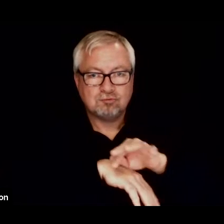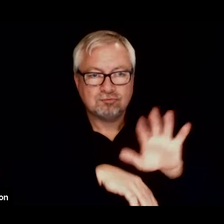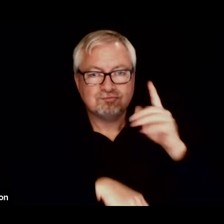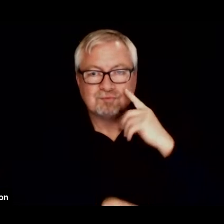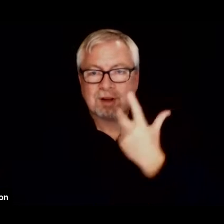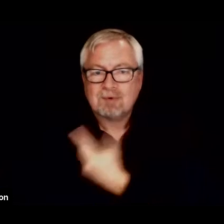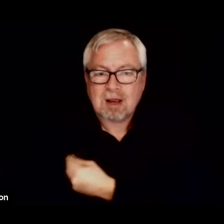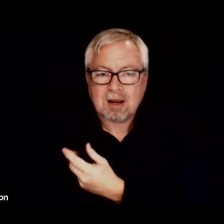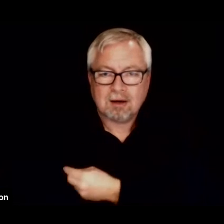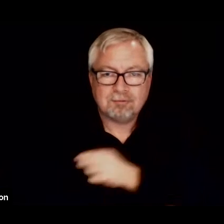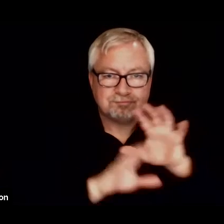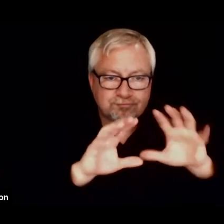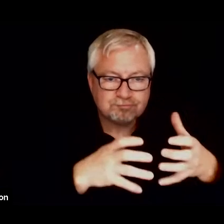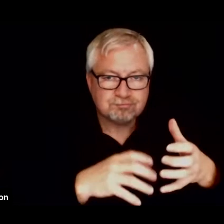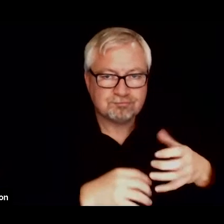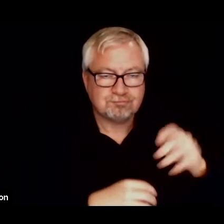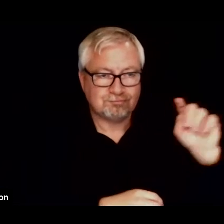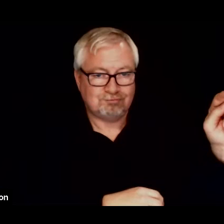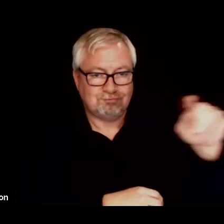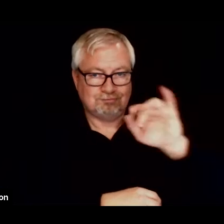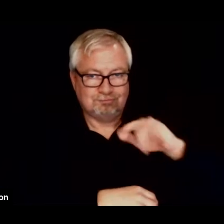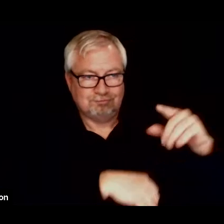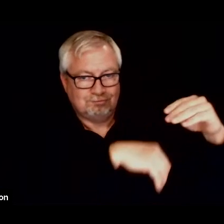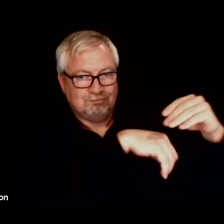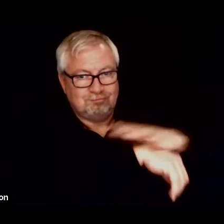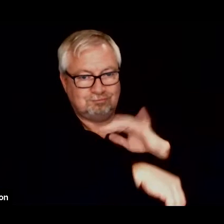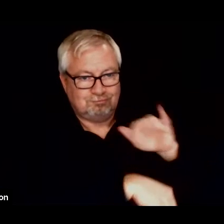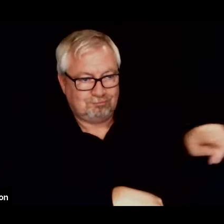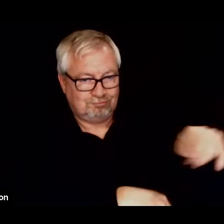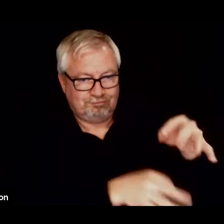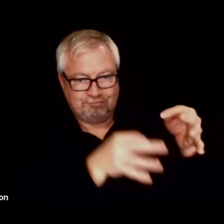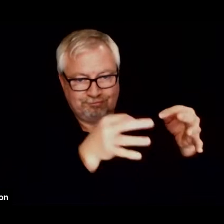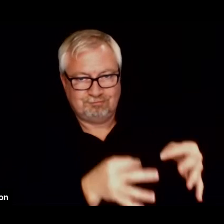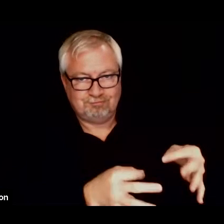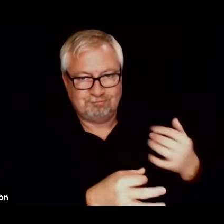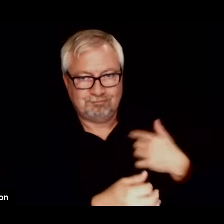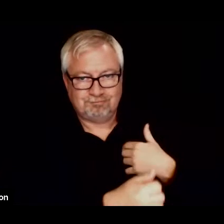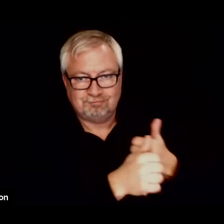as well as um you know the science of what we're seeing is who's at risk